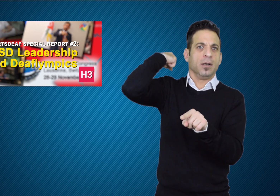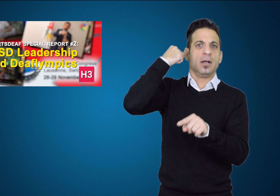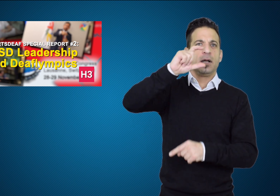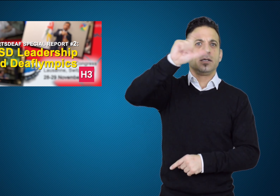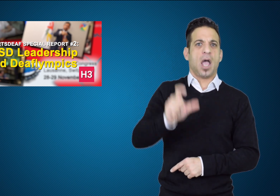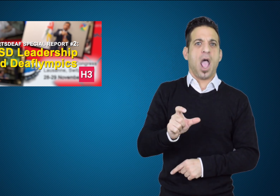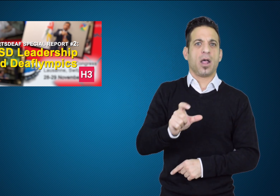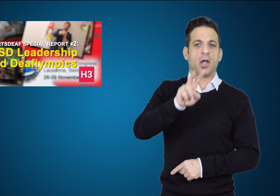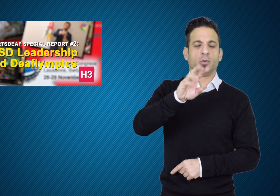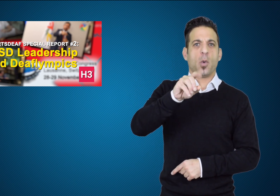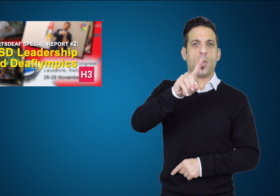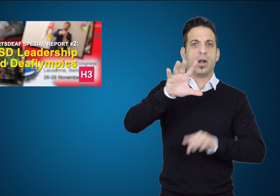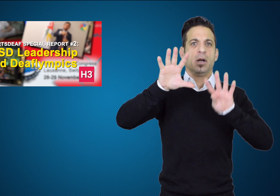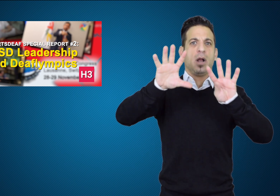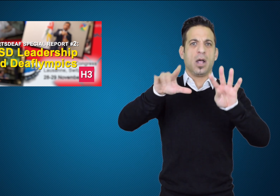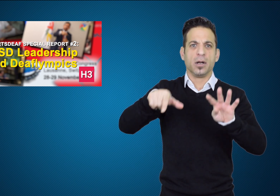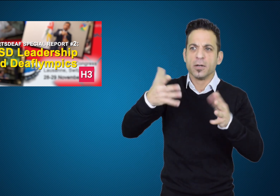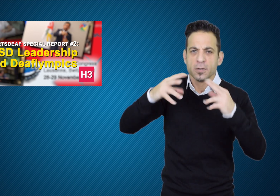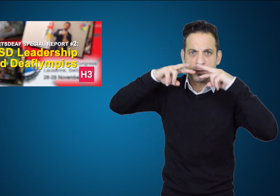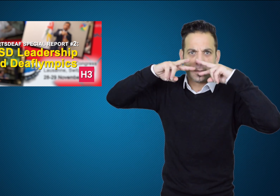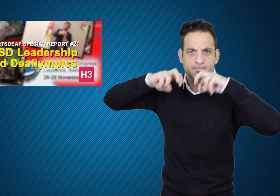the last ICSD Congress in Italy in 2019,